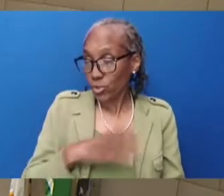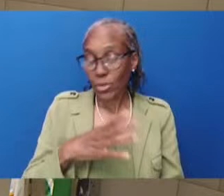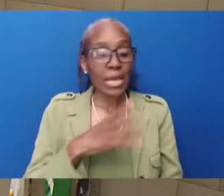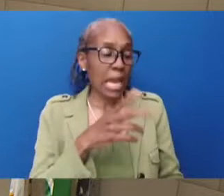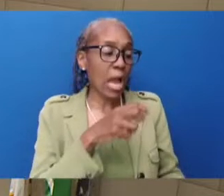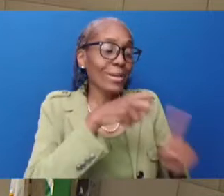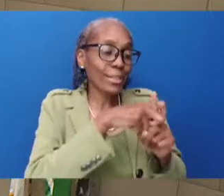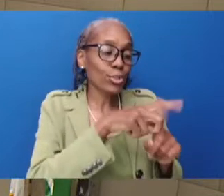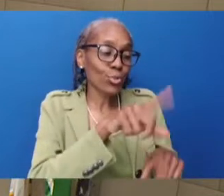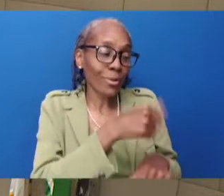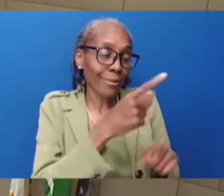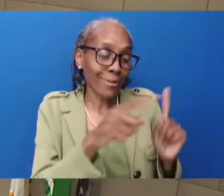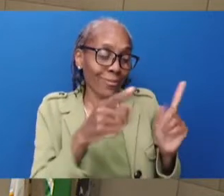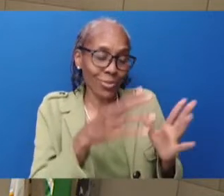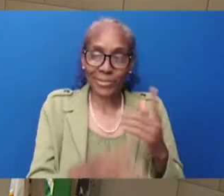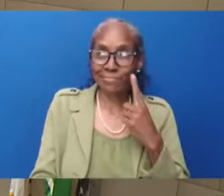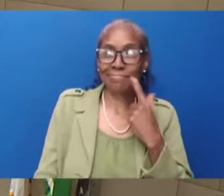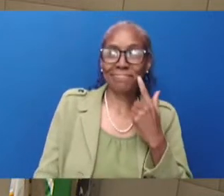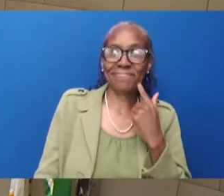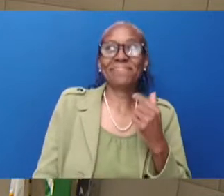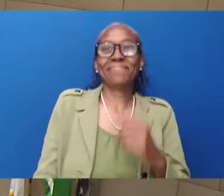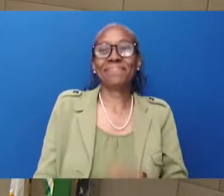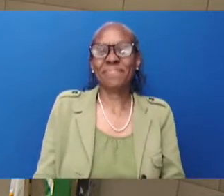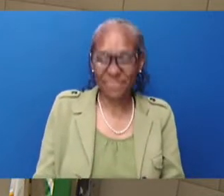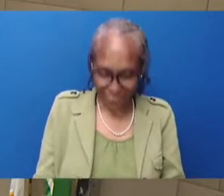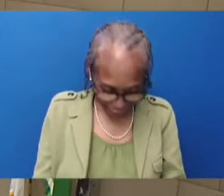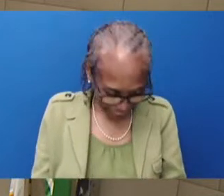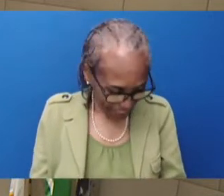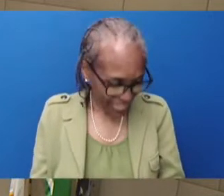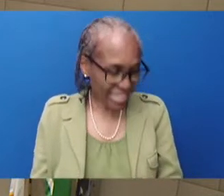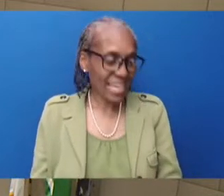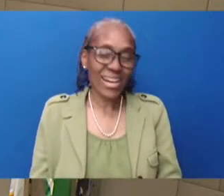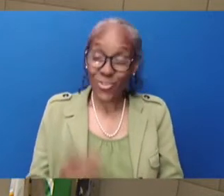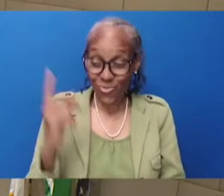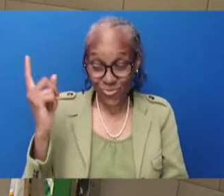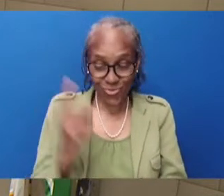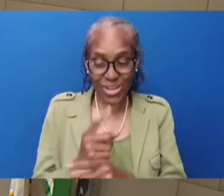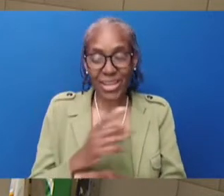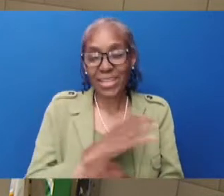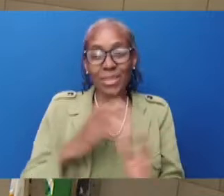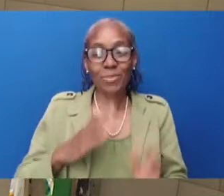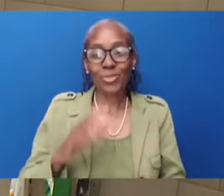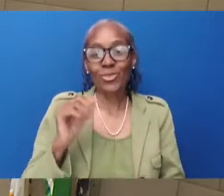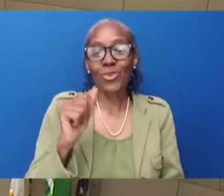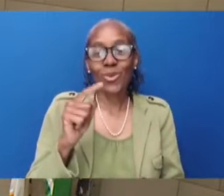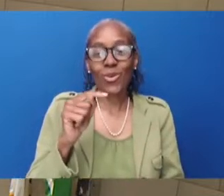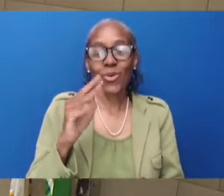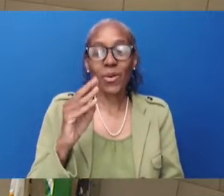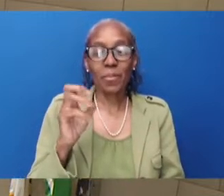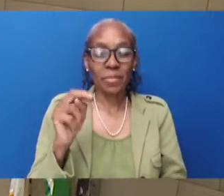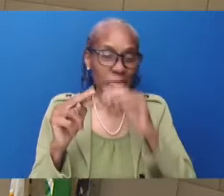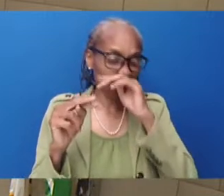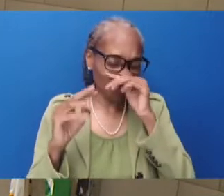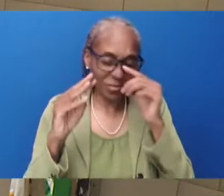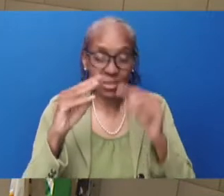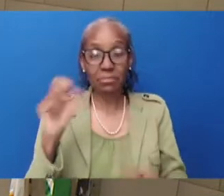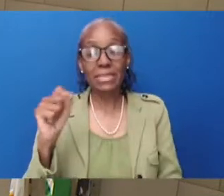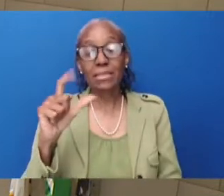THANK YOU,